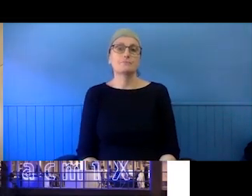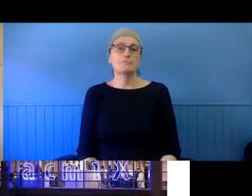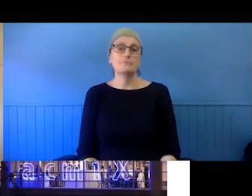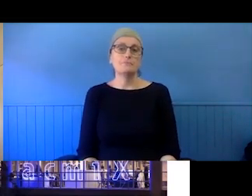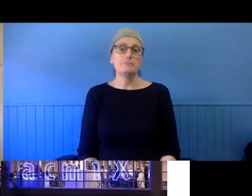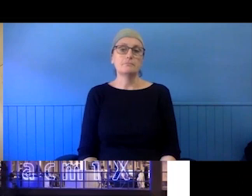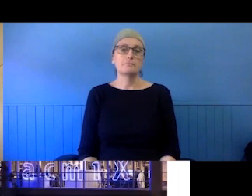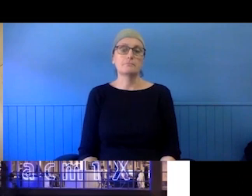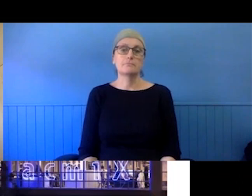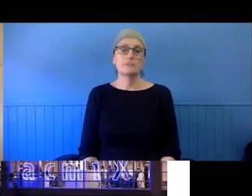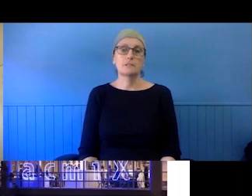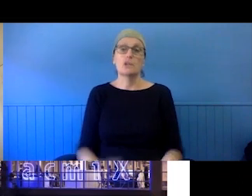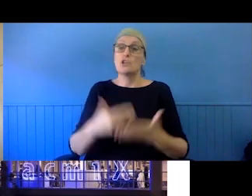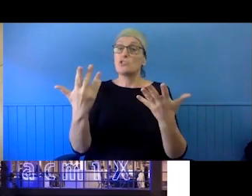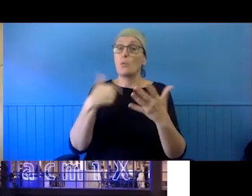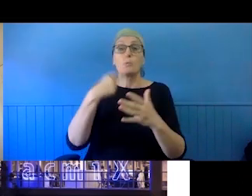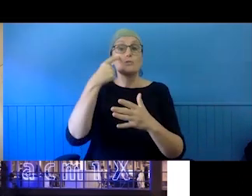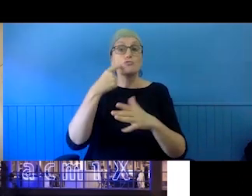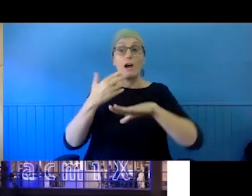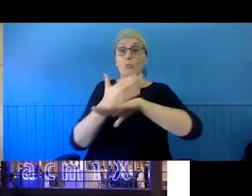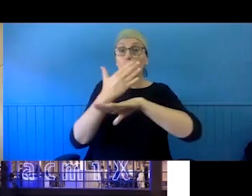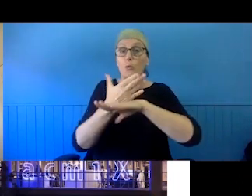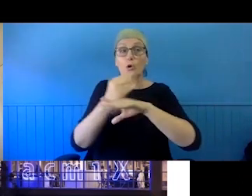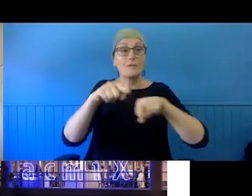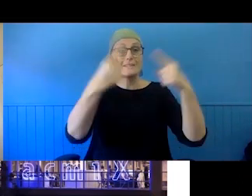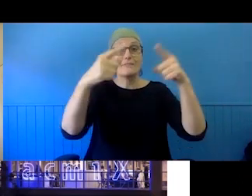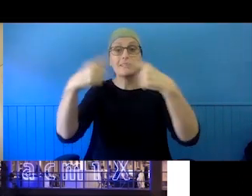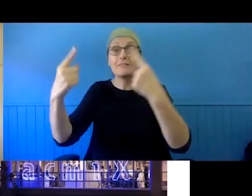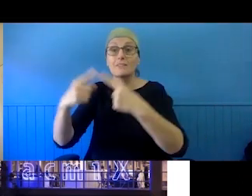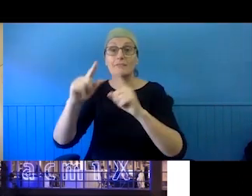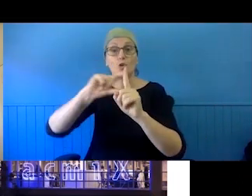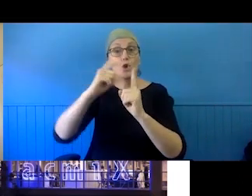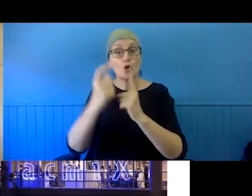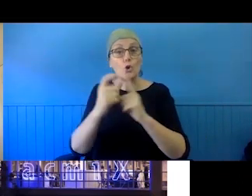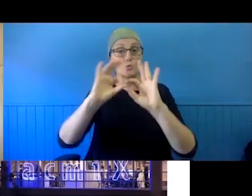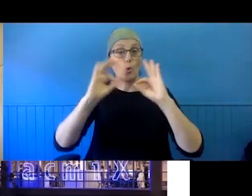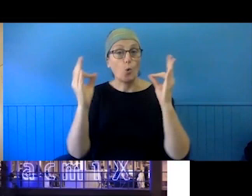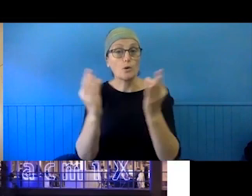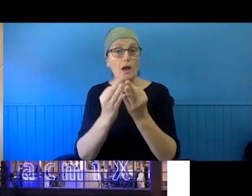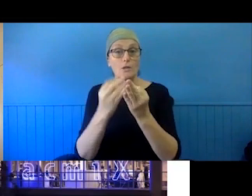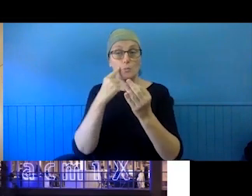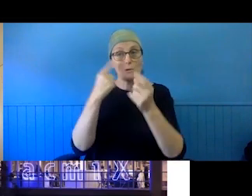lot of cultural organisations, we develop the strategy and vision for something called Apneax, the first co-working space in a museum in